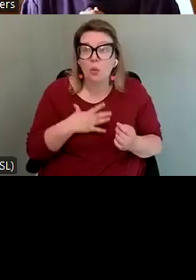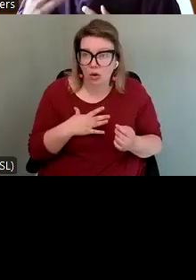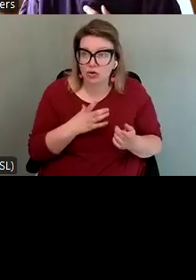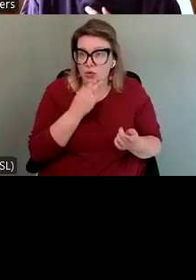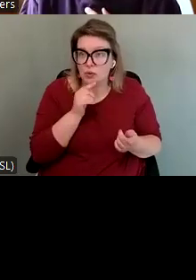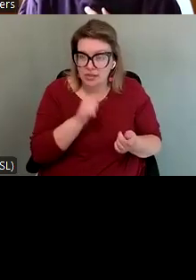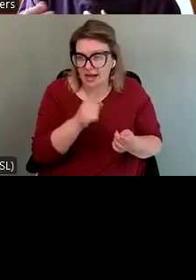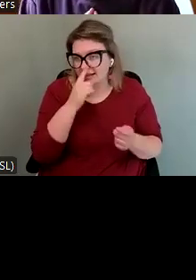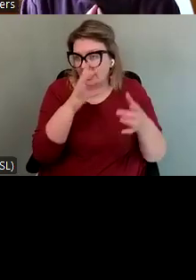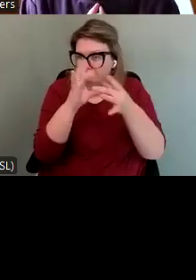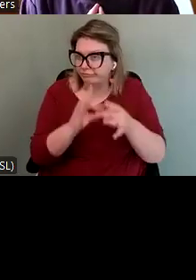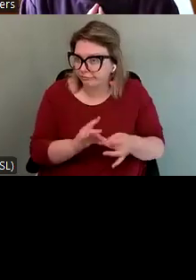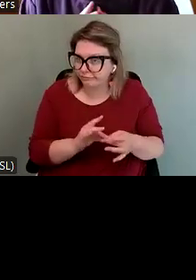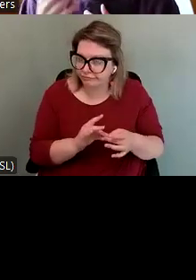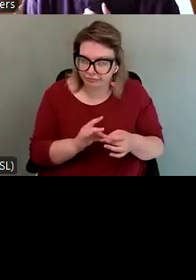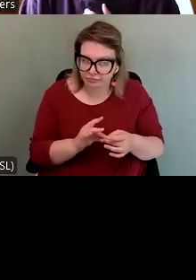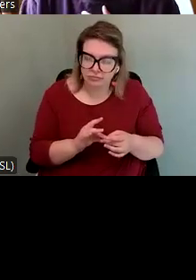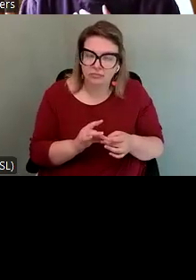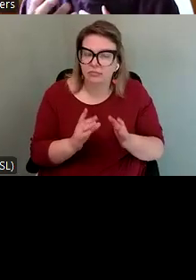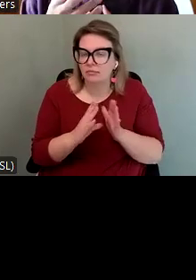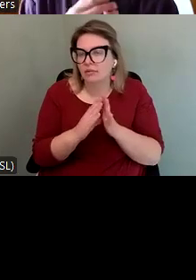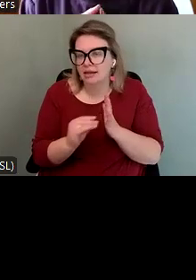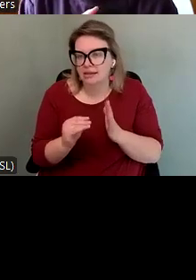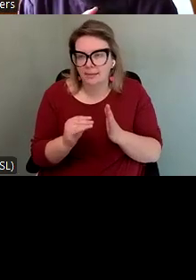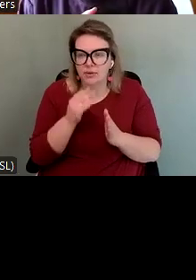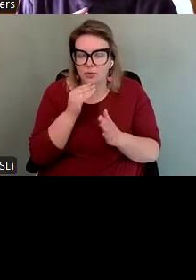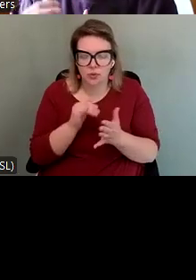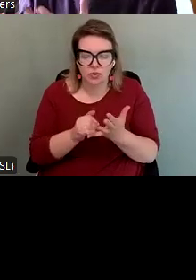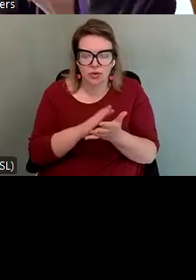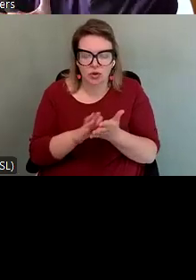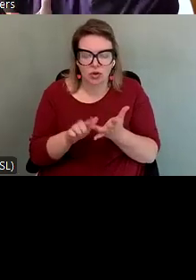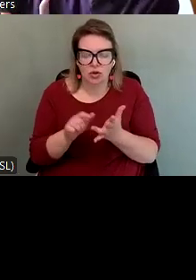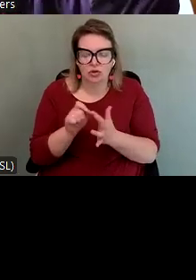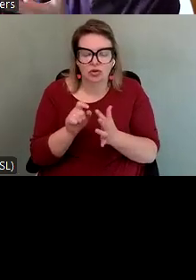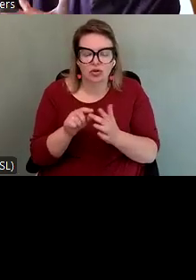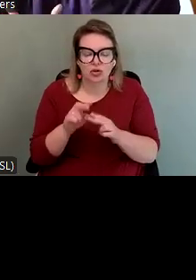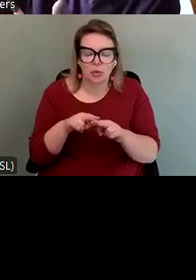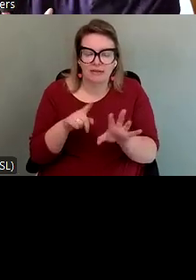For example, if you're running Shopify that we saw there, they have two different sections